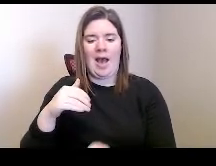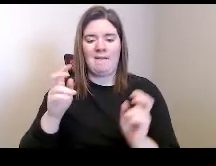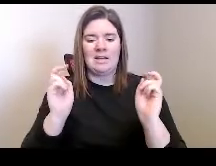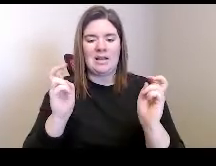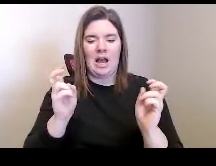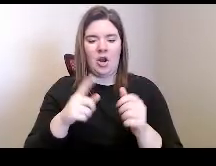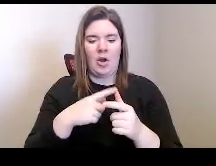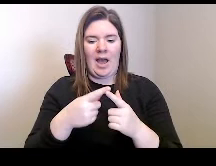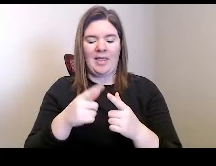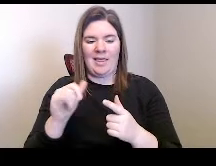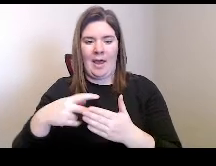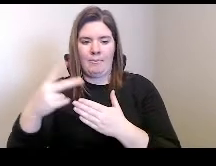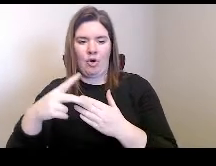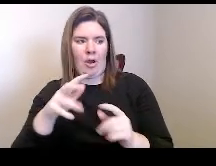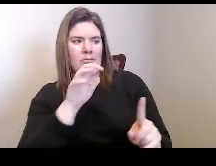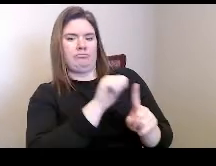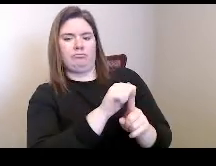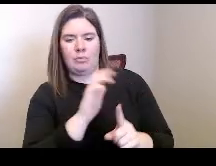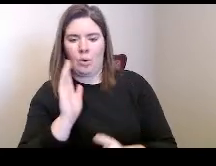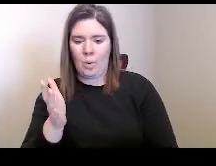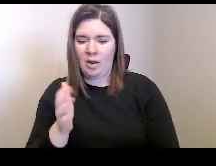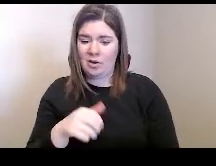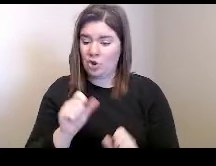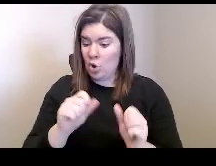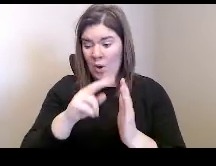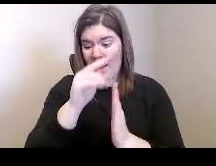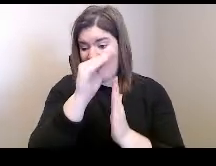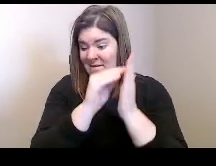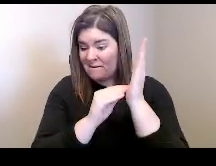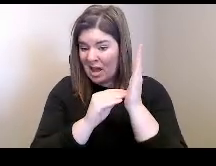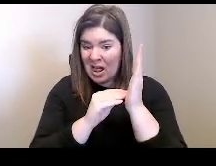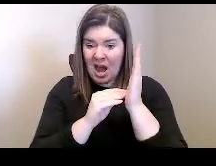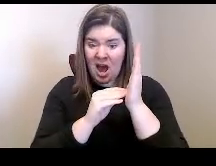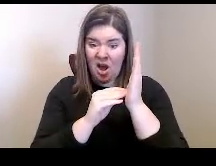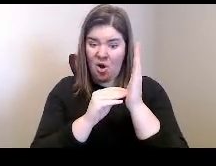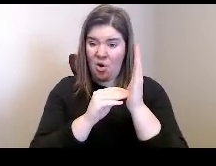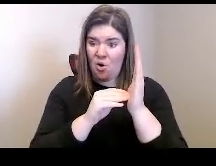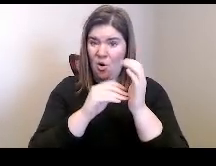So you may actually want to fill out the subject, the author, the company, and keywords because